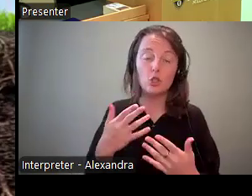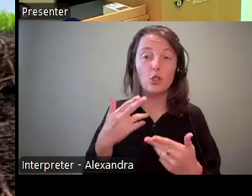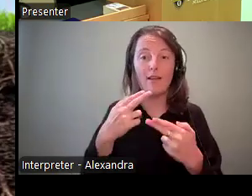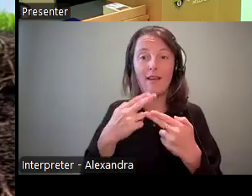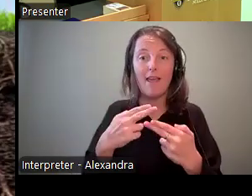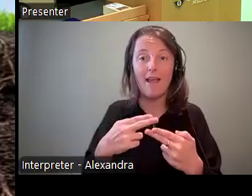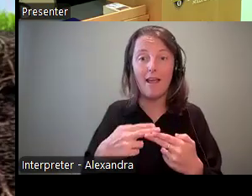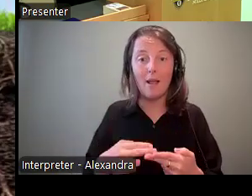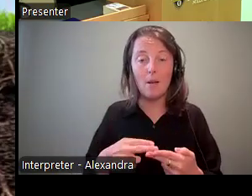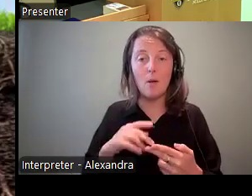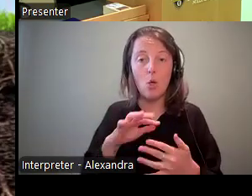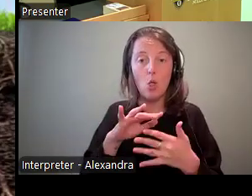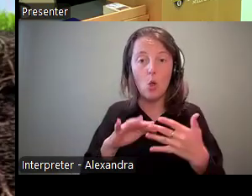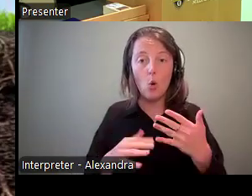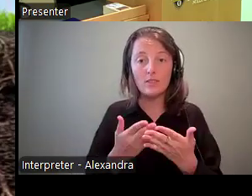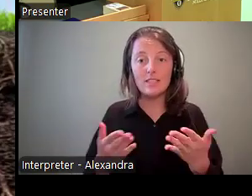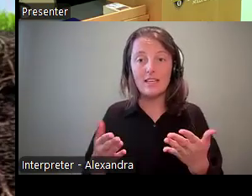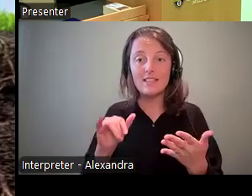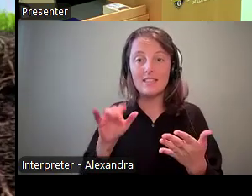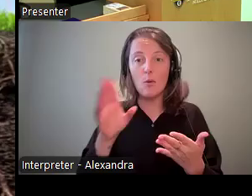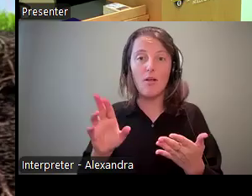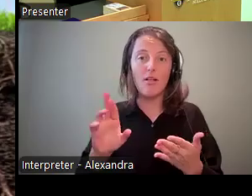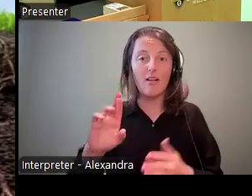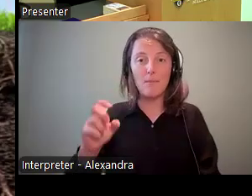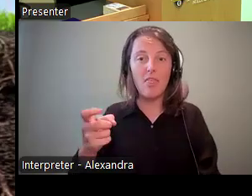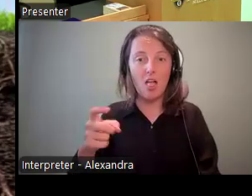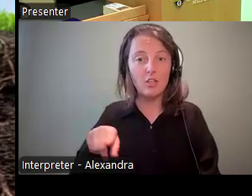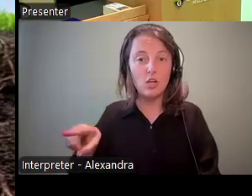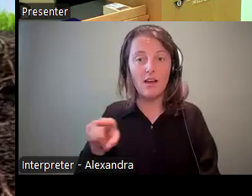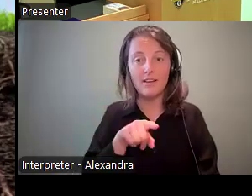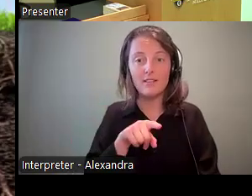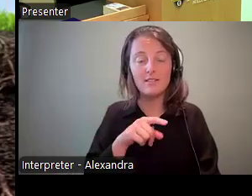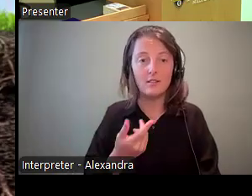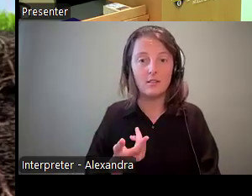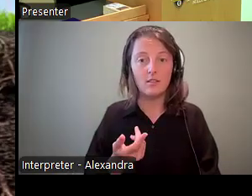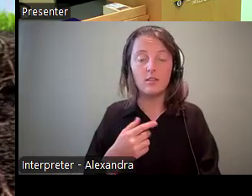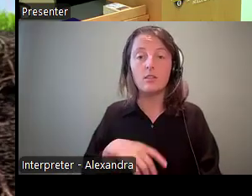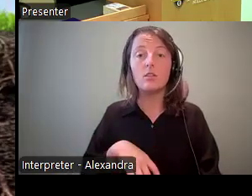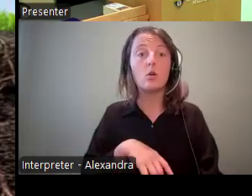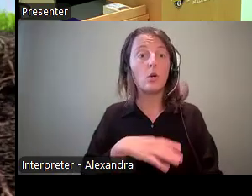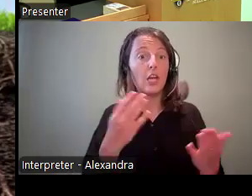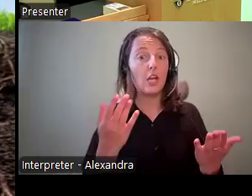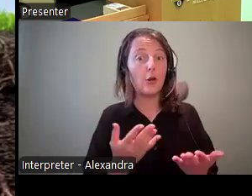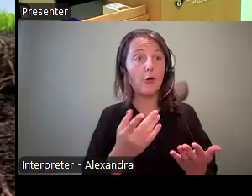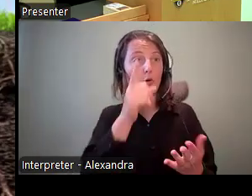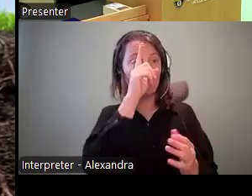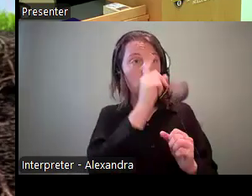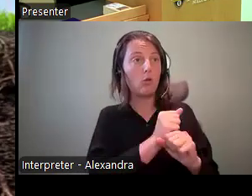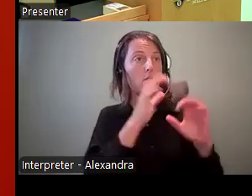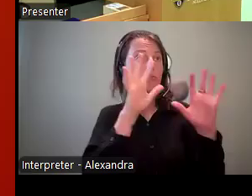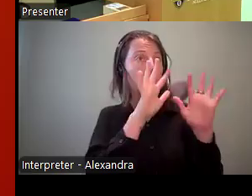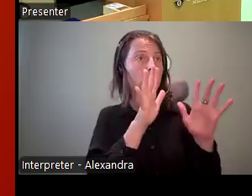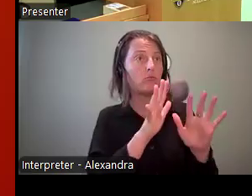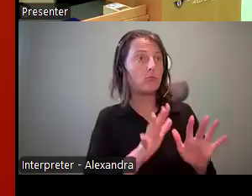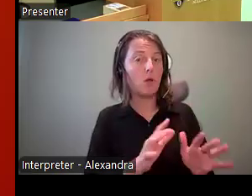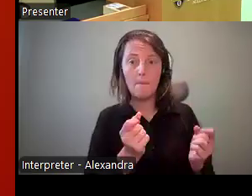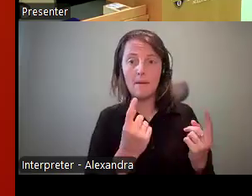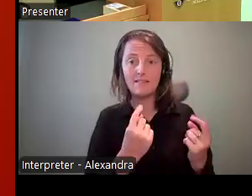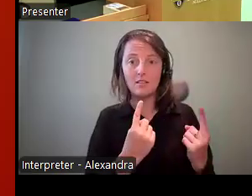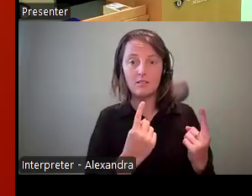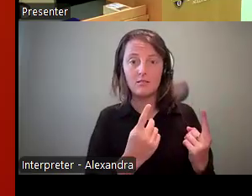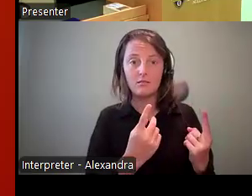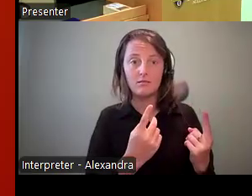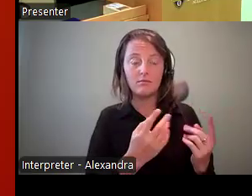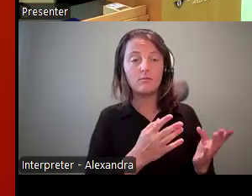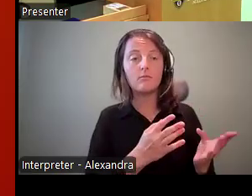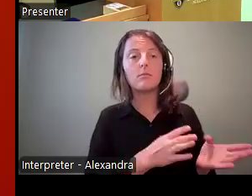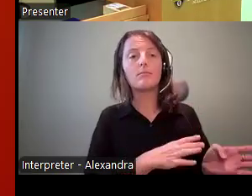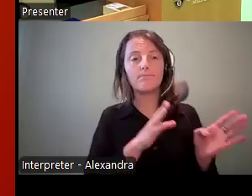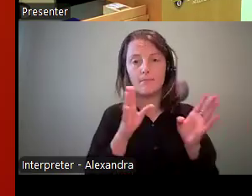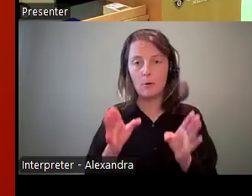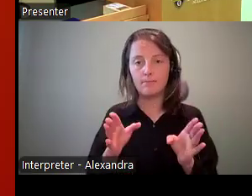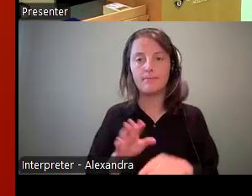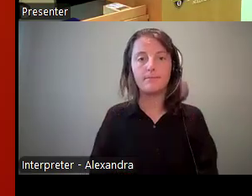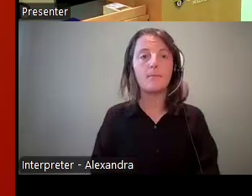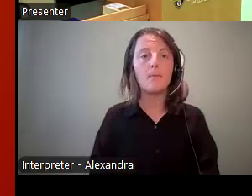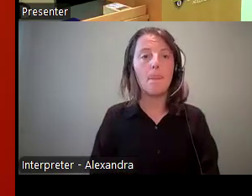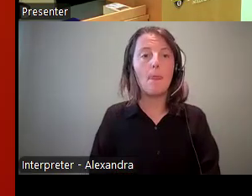that pathizes those those things that when you look at it here it makes perfect sense.